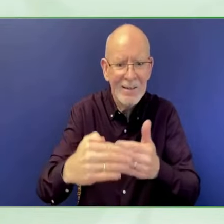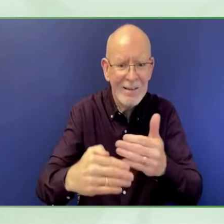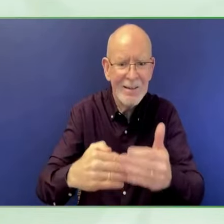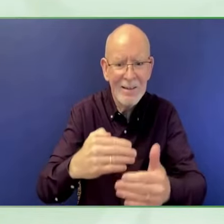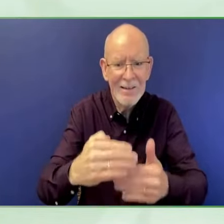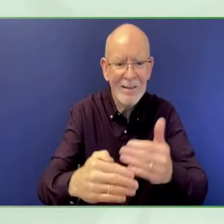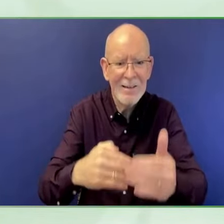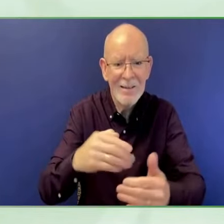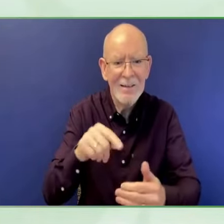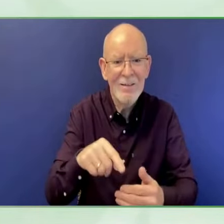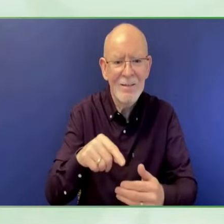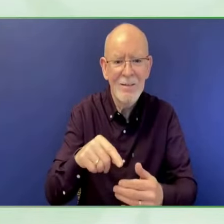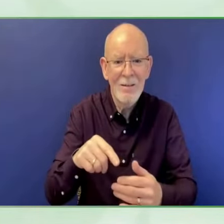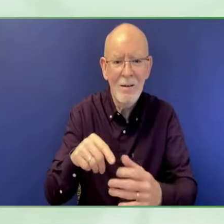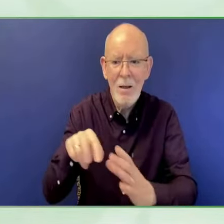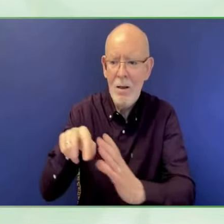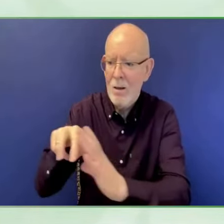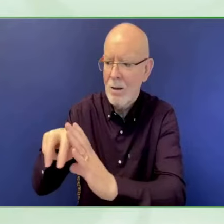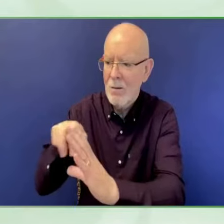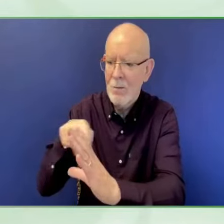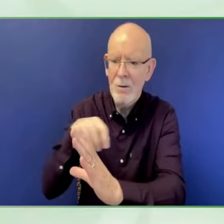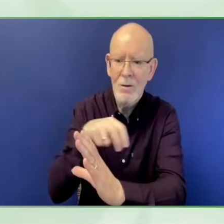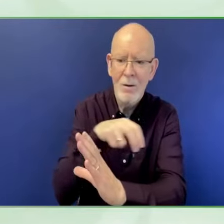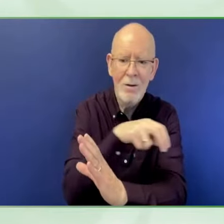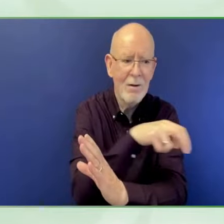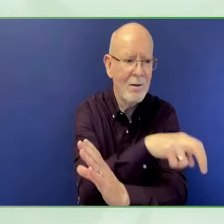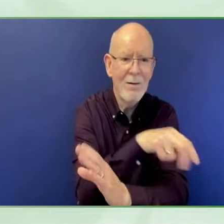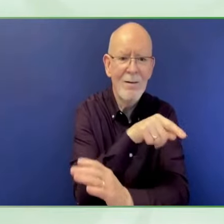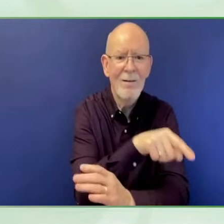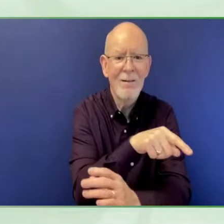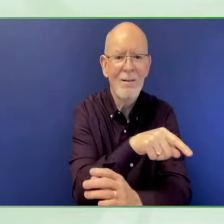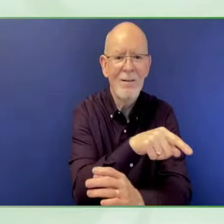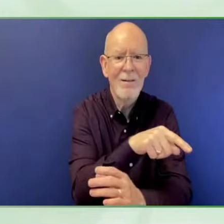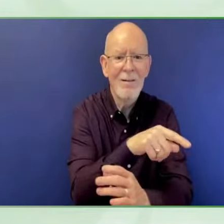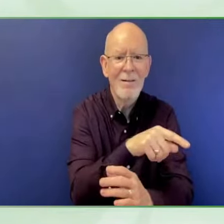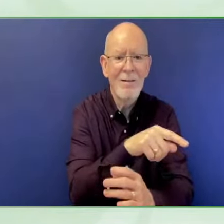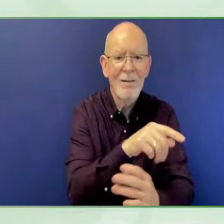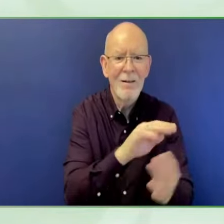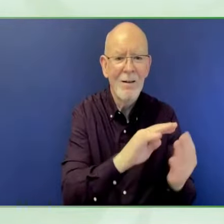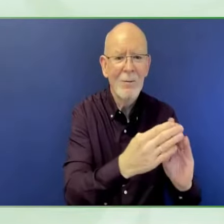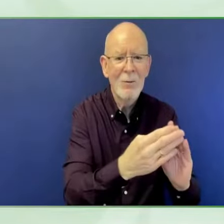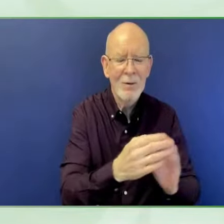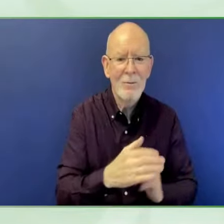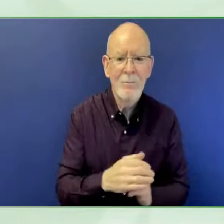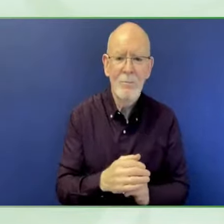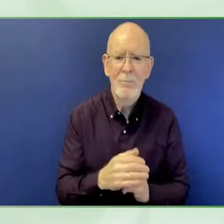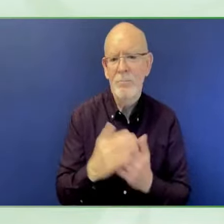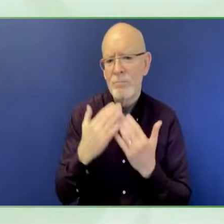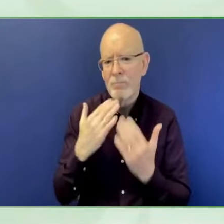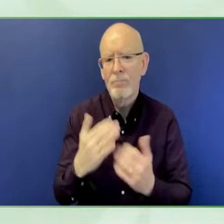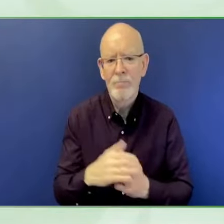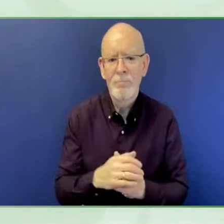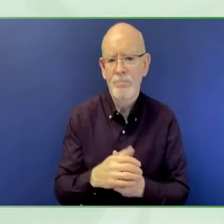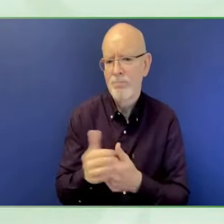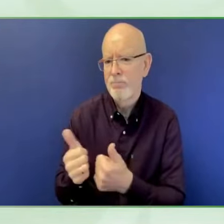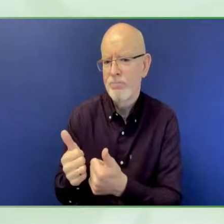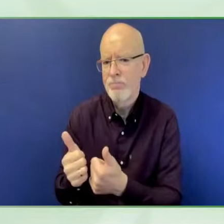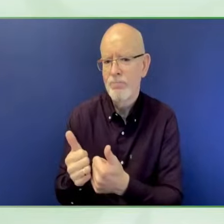We are sitting here with representatives from Africa, Eastern Europe, Israel.